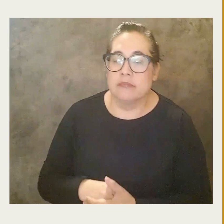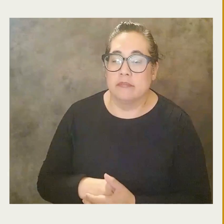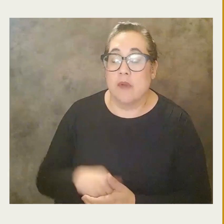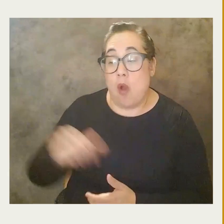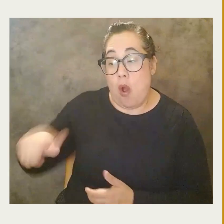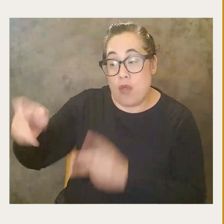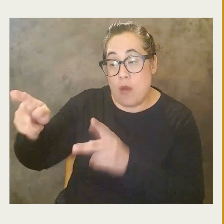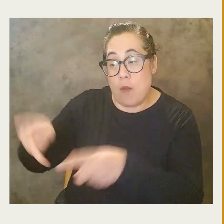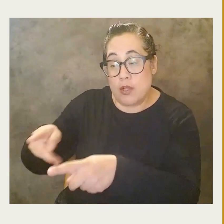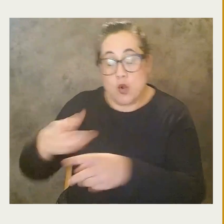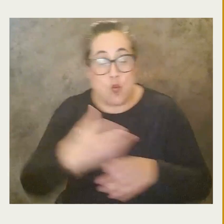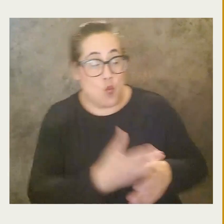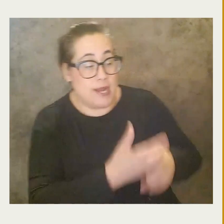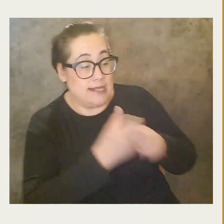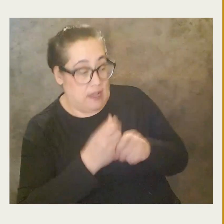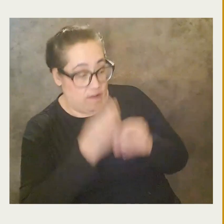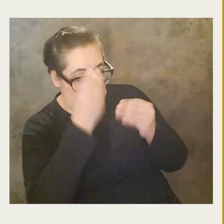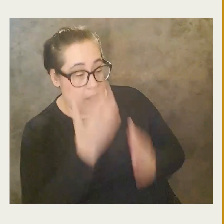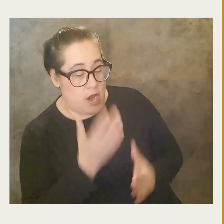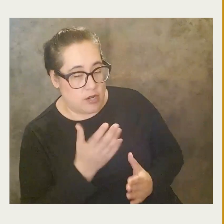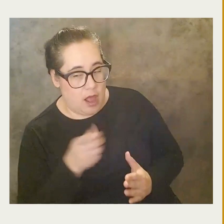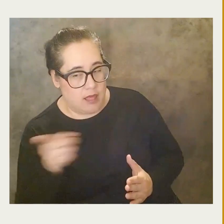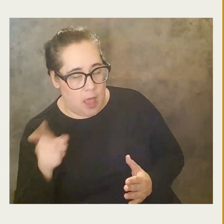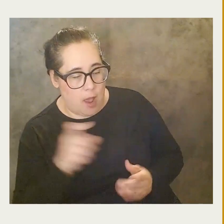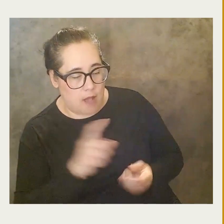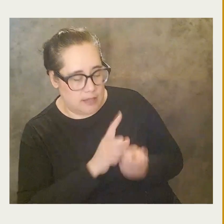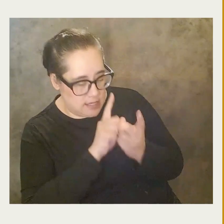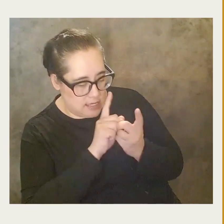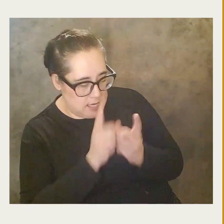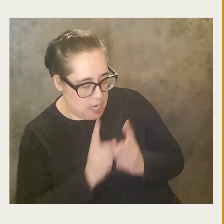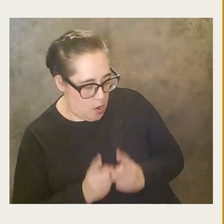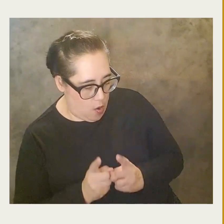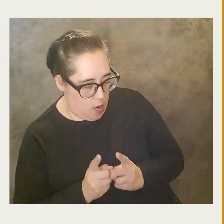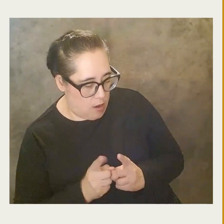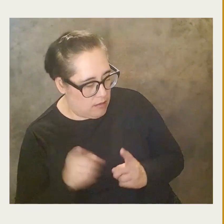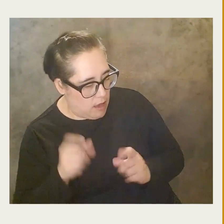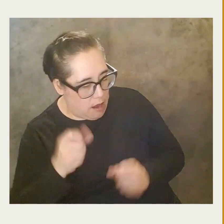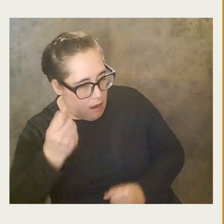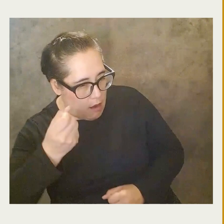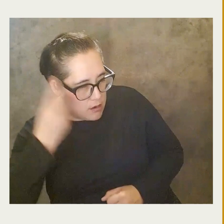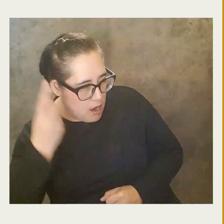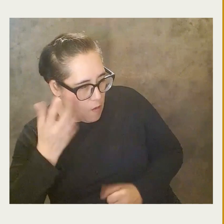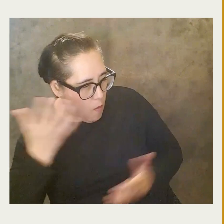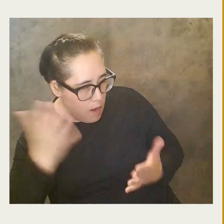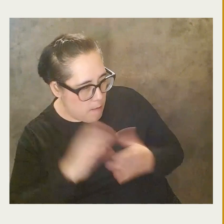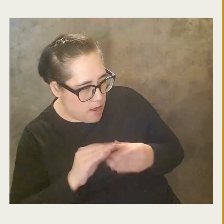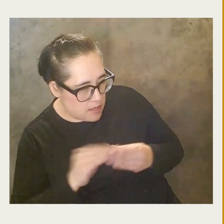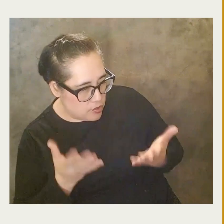The other person receives the information and must decode ... it in order to understand our message.